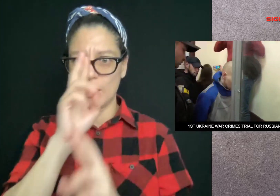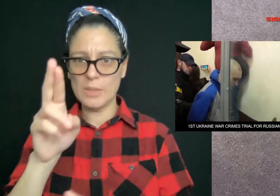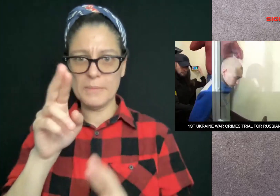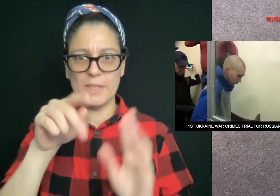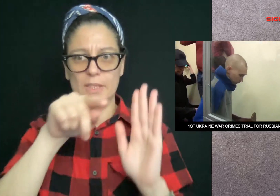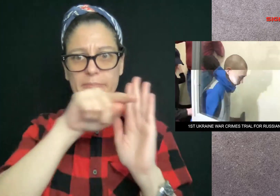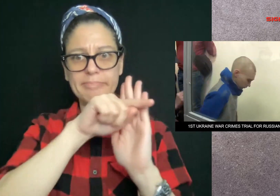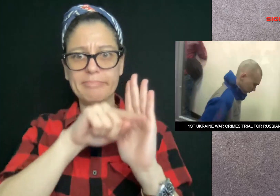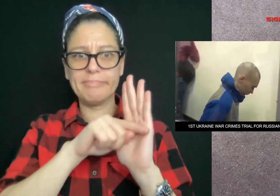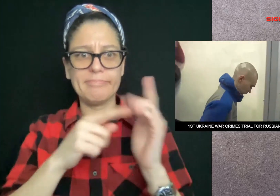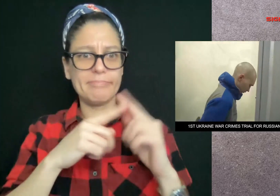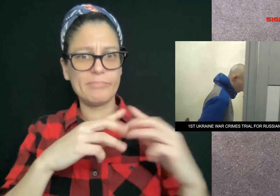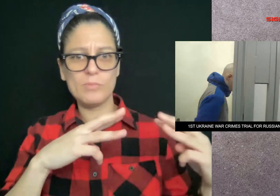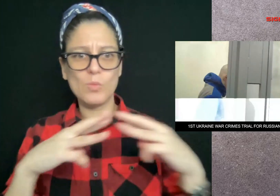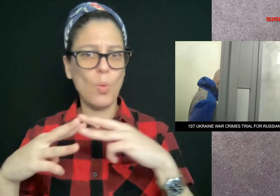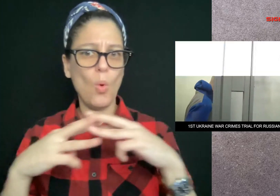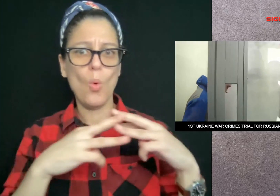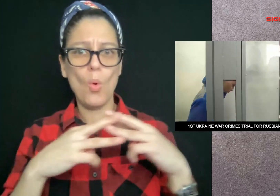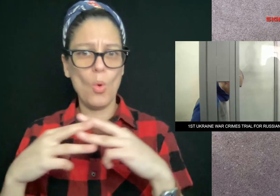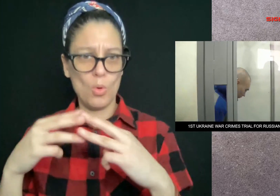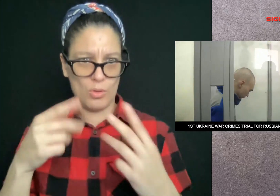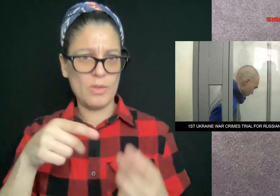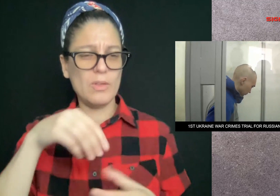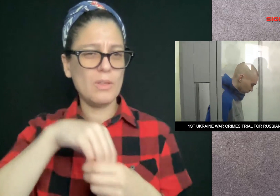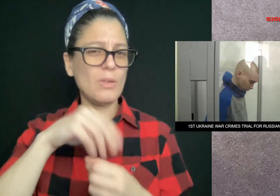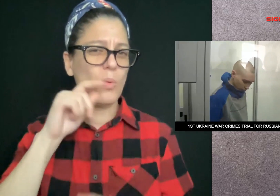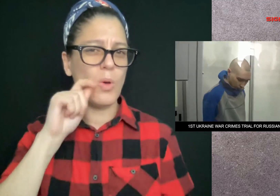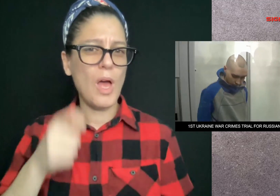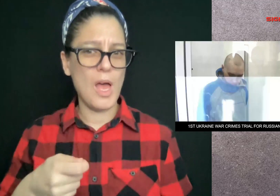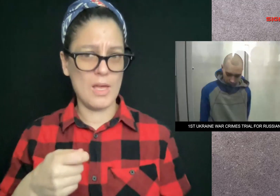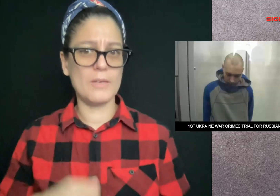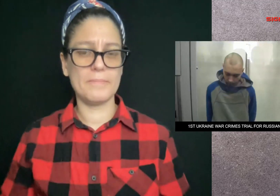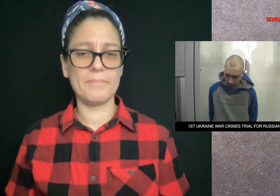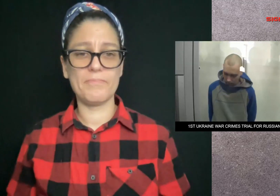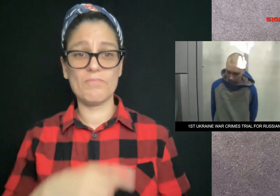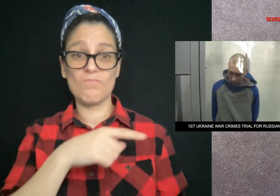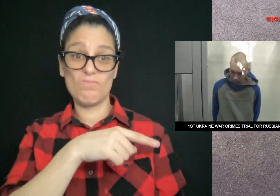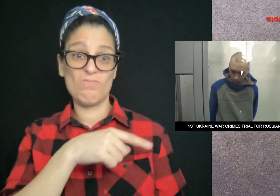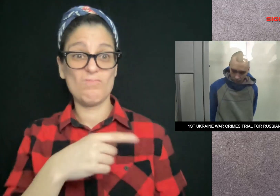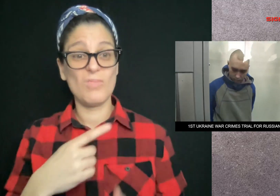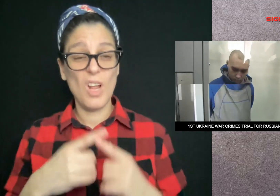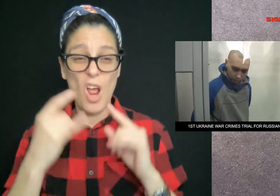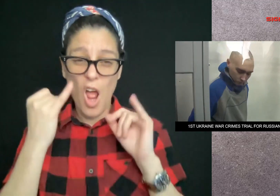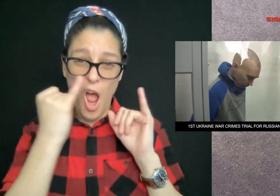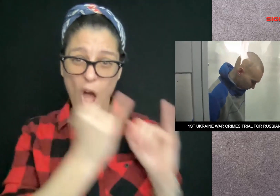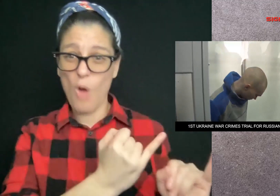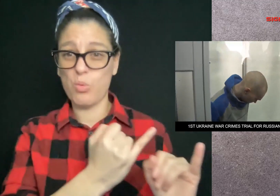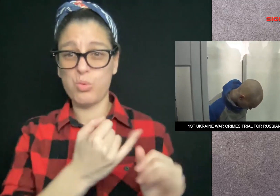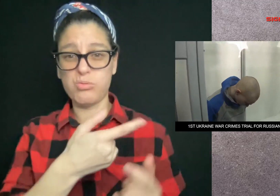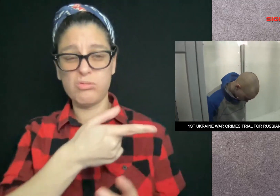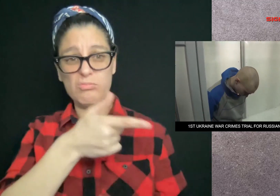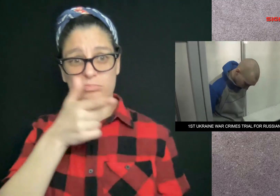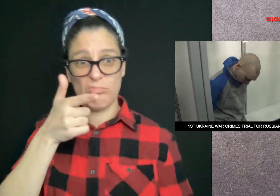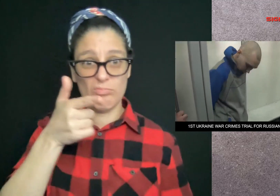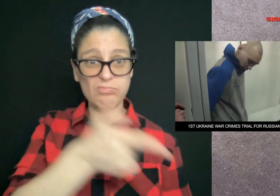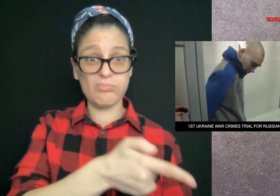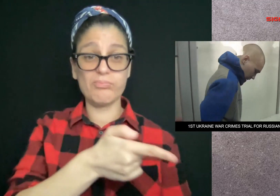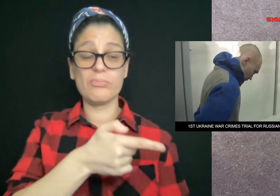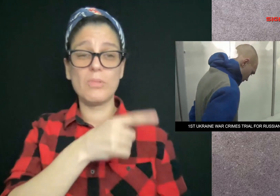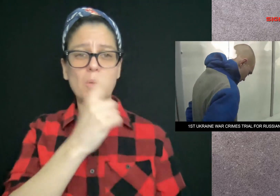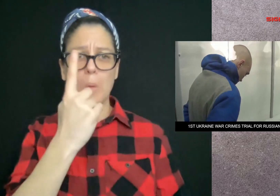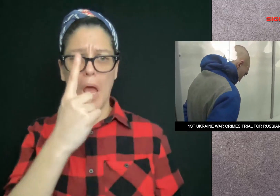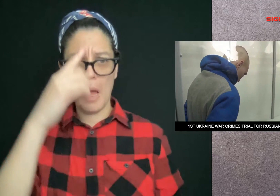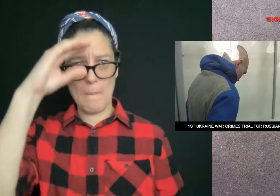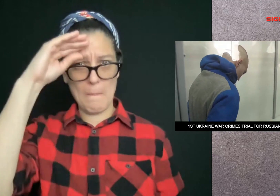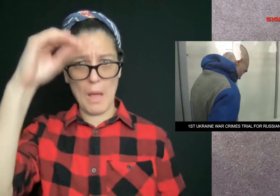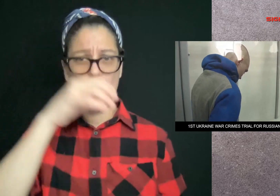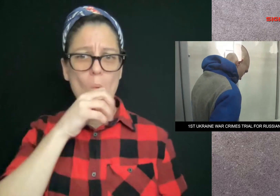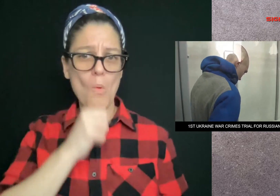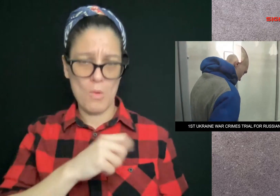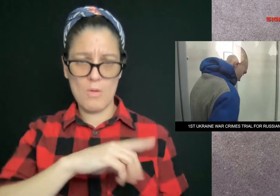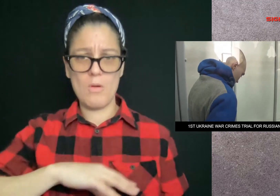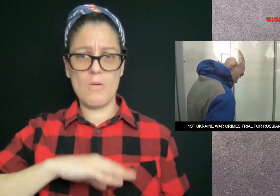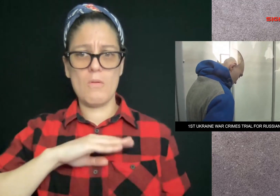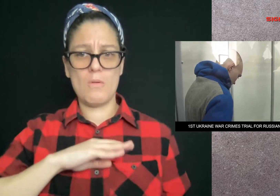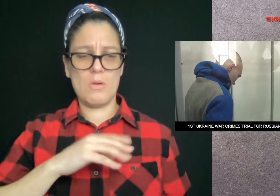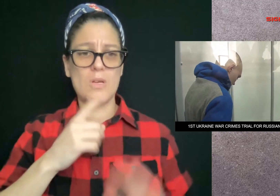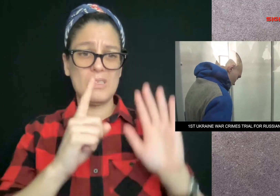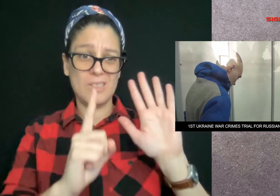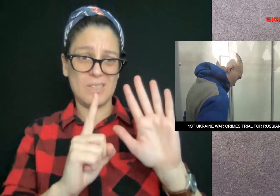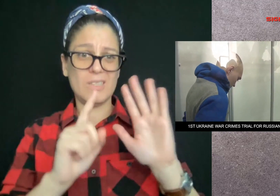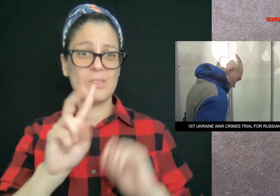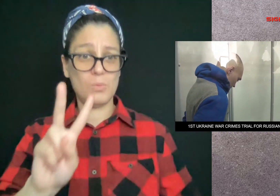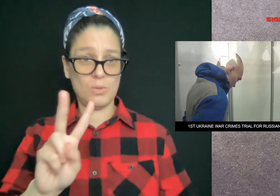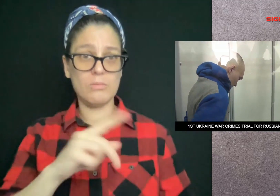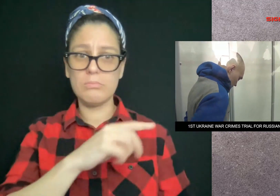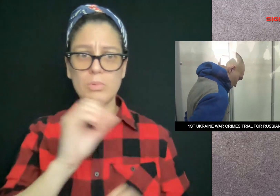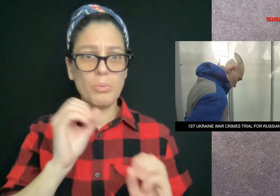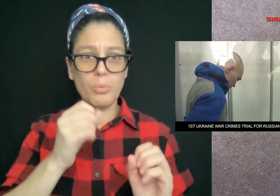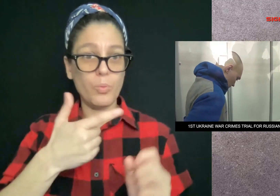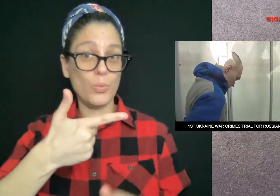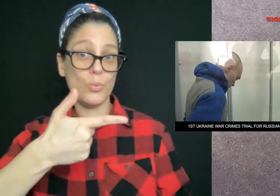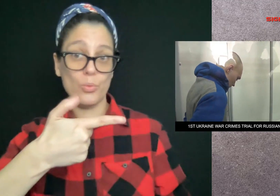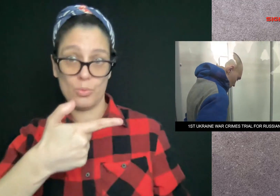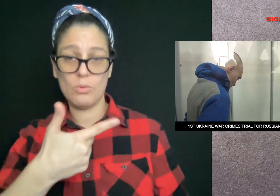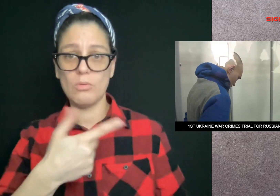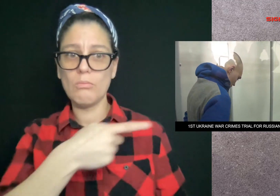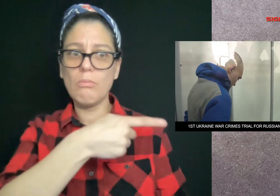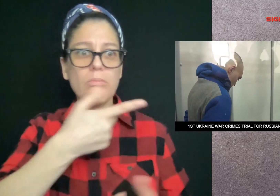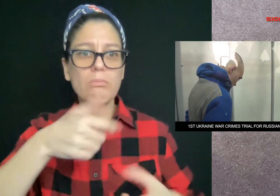war crimes in Ukraine he is accused of shooting and killing an unarmed